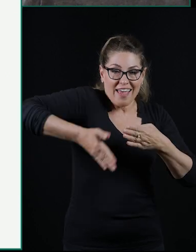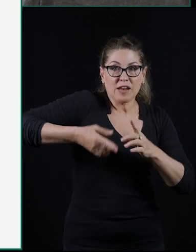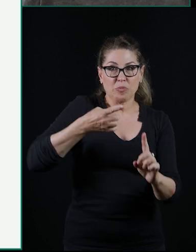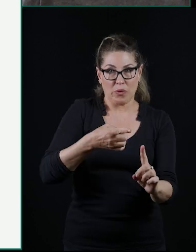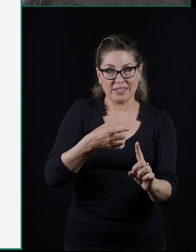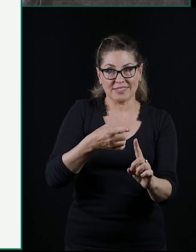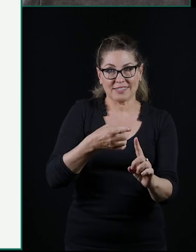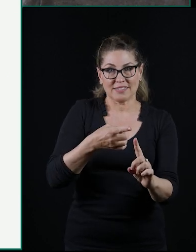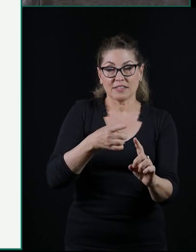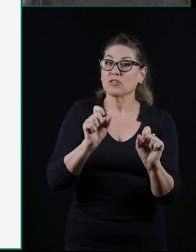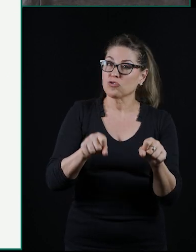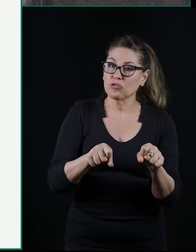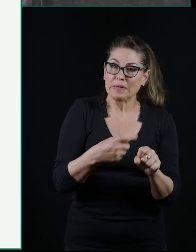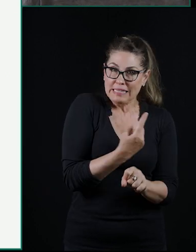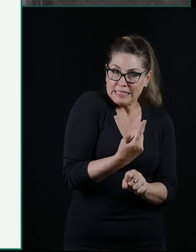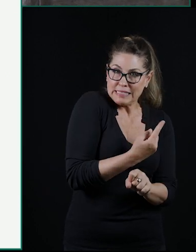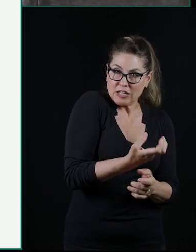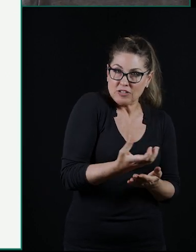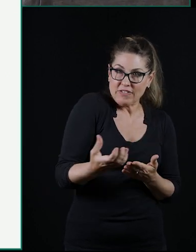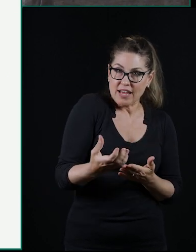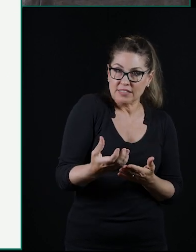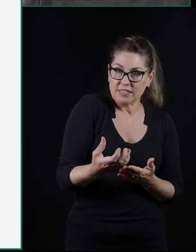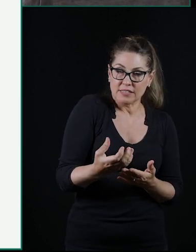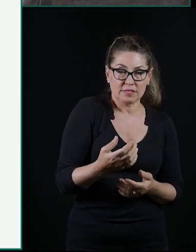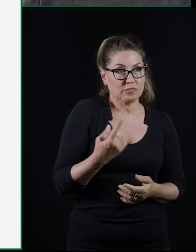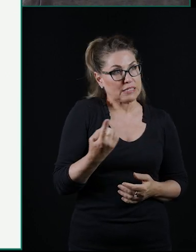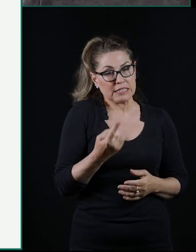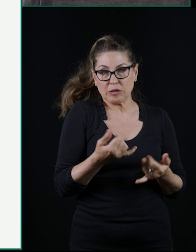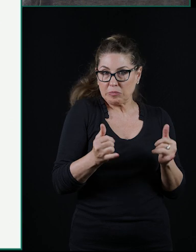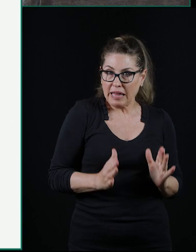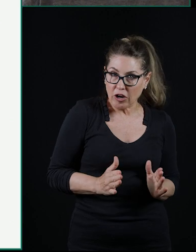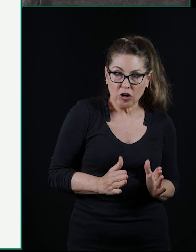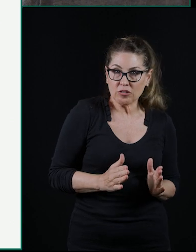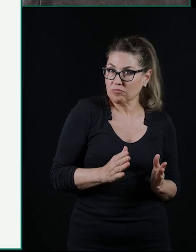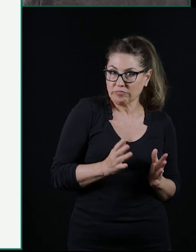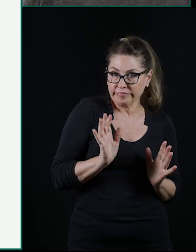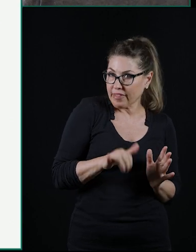which could be a single device, a player or some other entity.